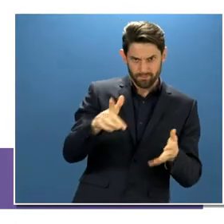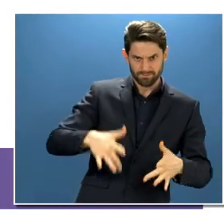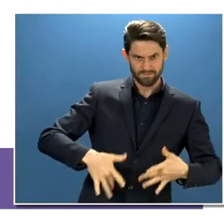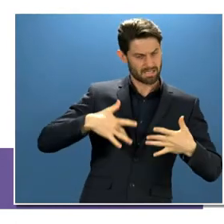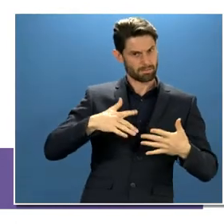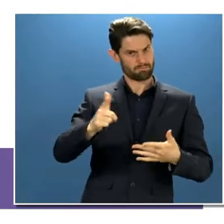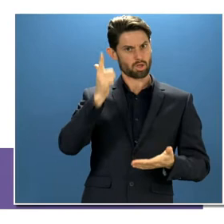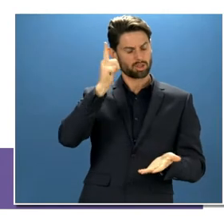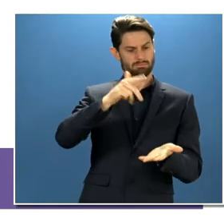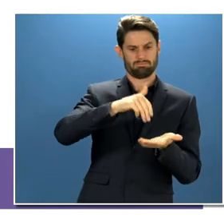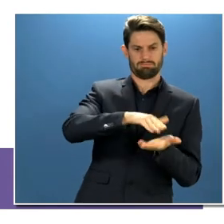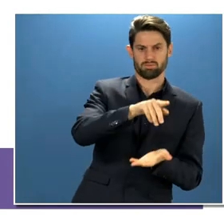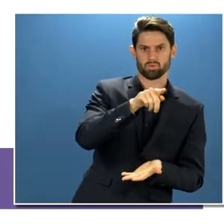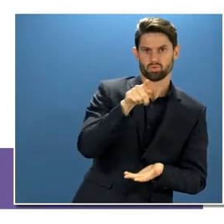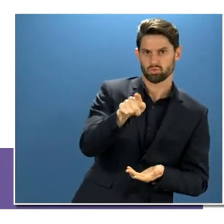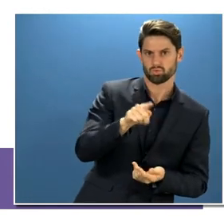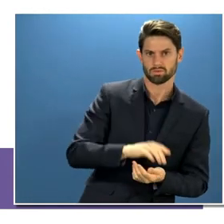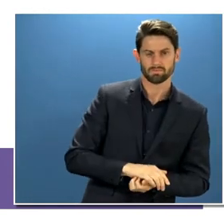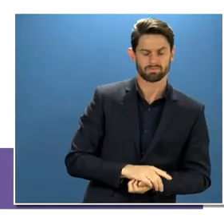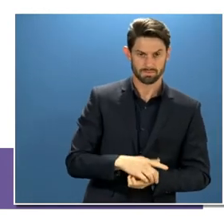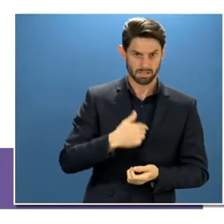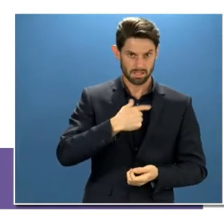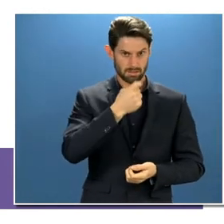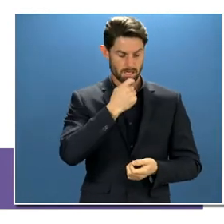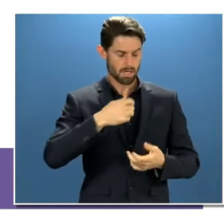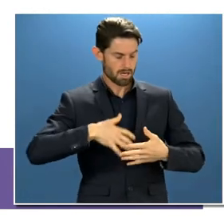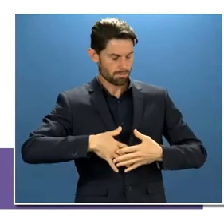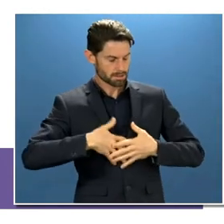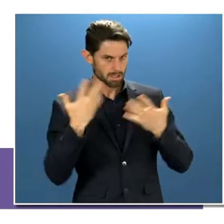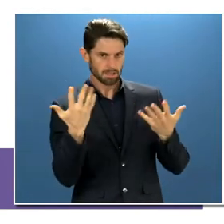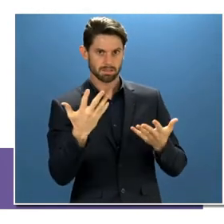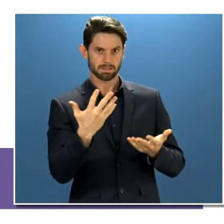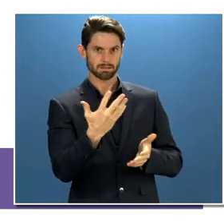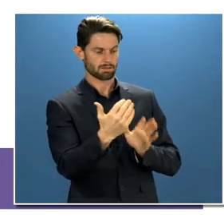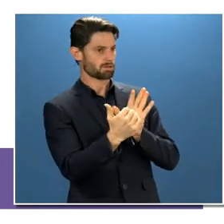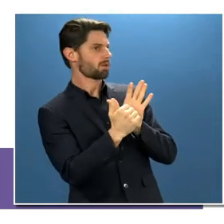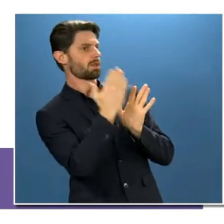I was pretty upset that I thought something good might come out of